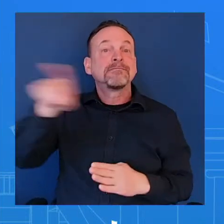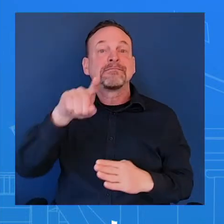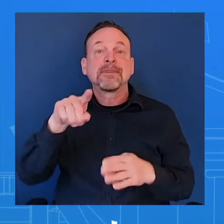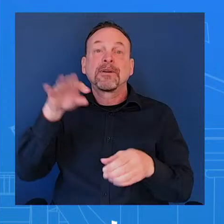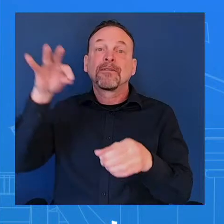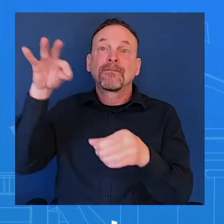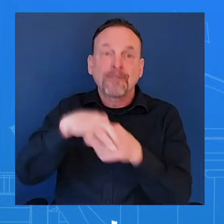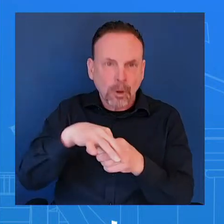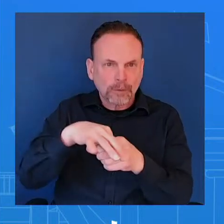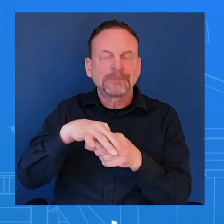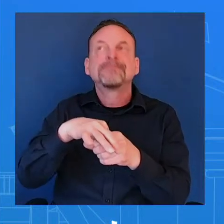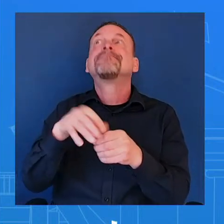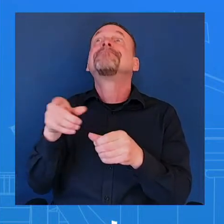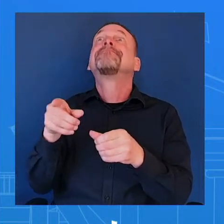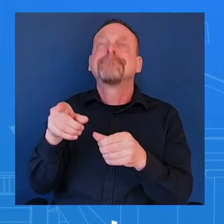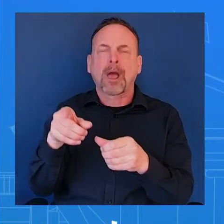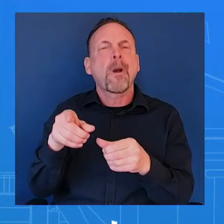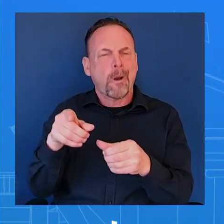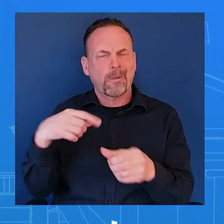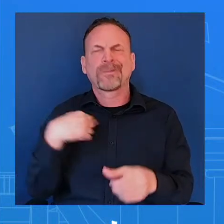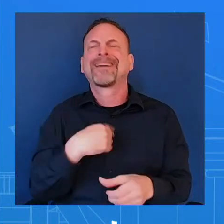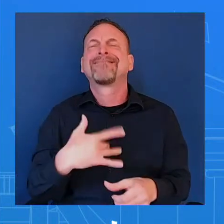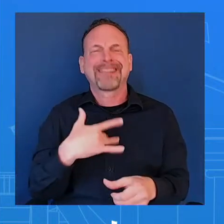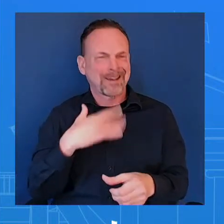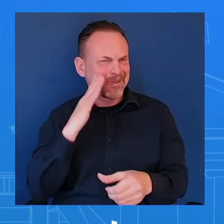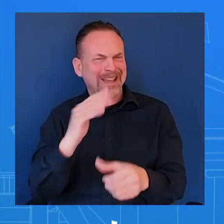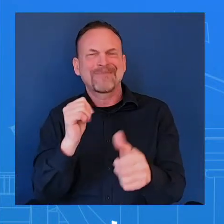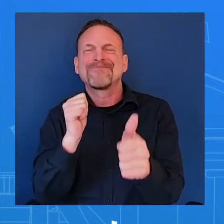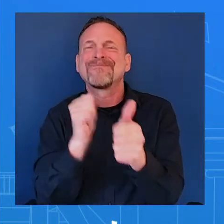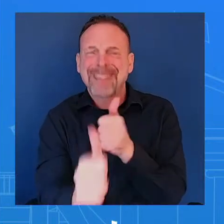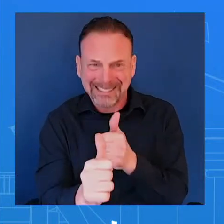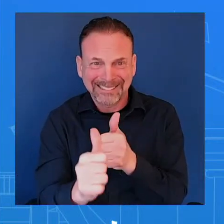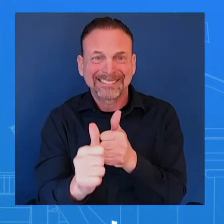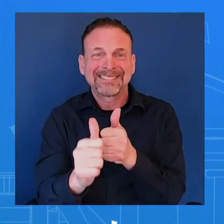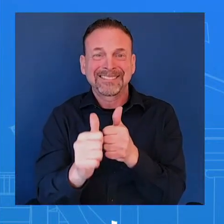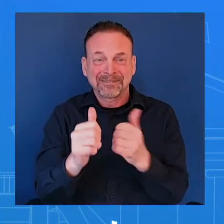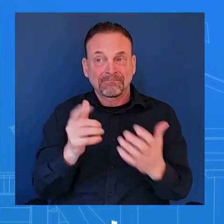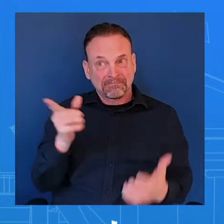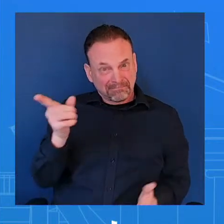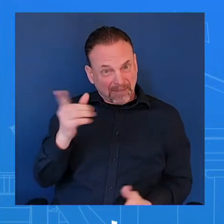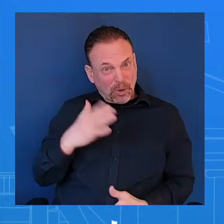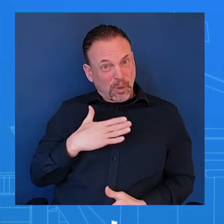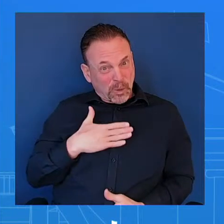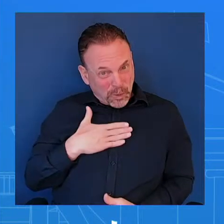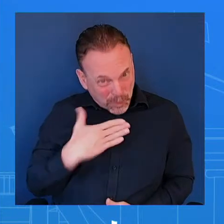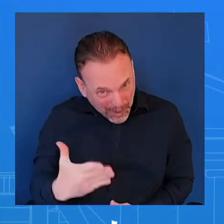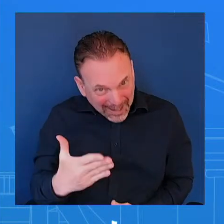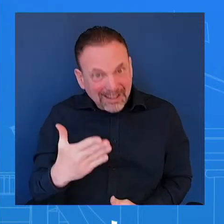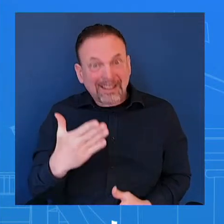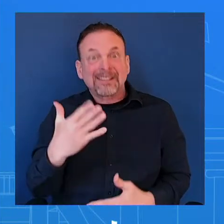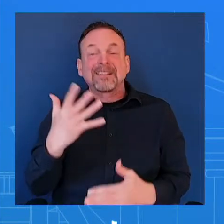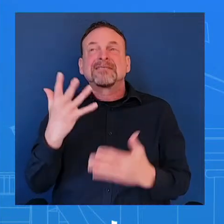If he puts it on the floor, we know -- we know for a fact that Republicans will vote for it. We know where Democrats stand. He needs to put that on the floor.